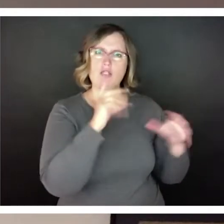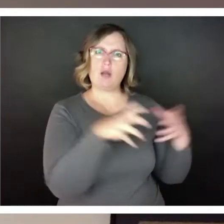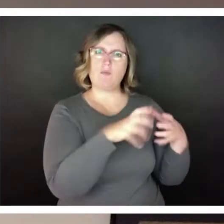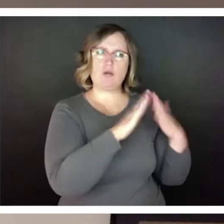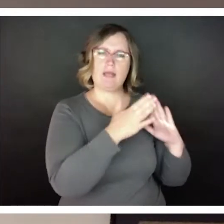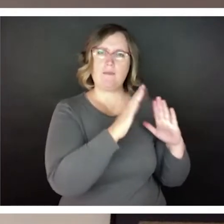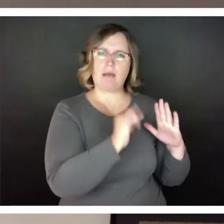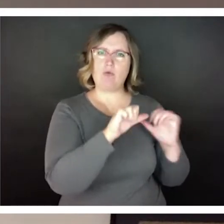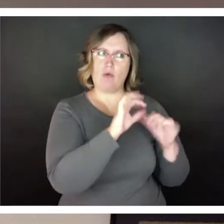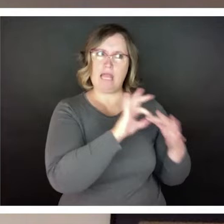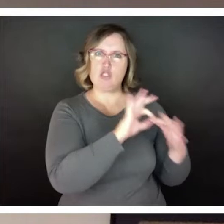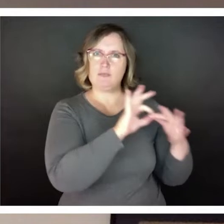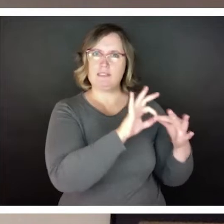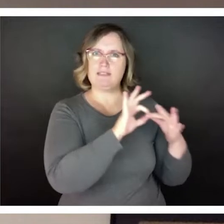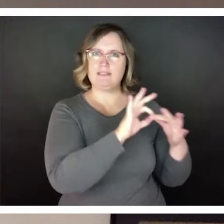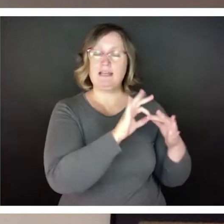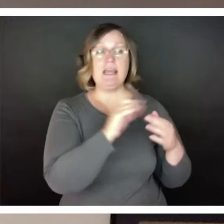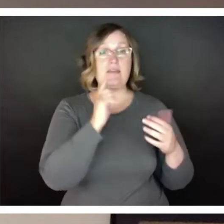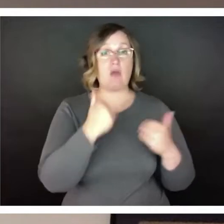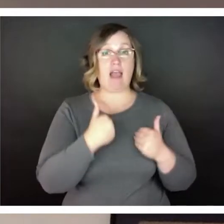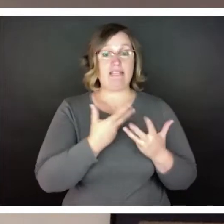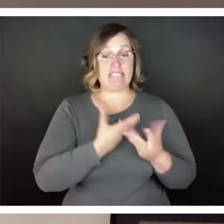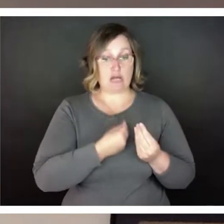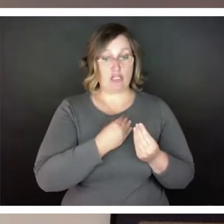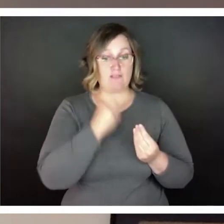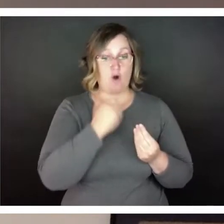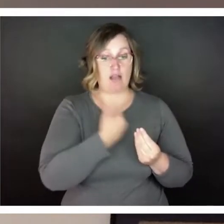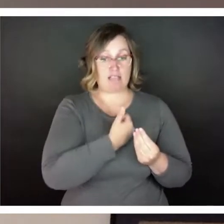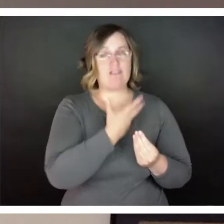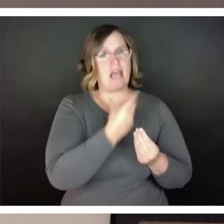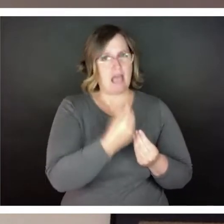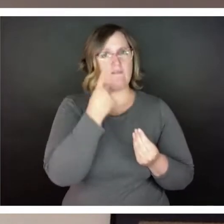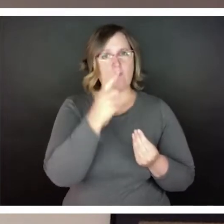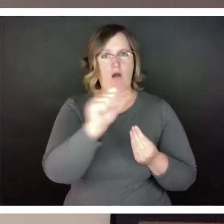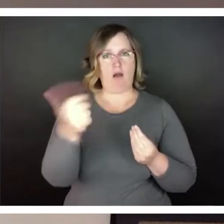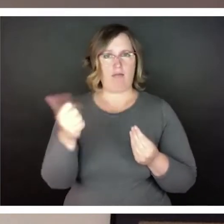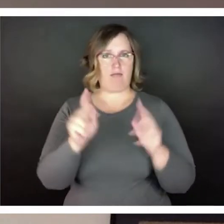If we share in this work, having tenderness for ourselves and others, our collective effervescence will bubble